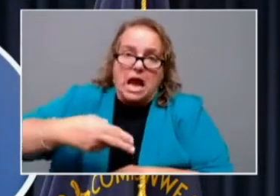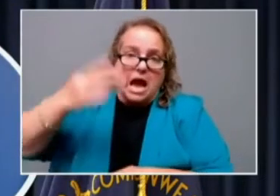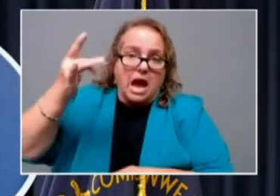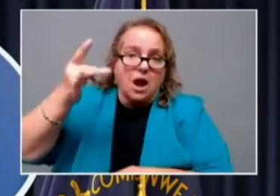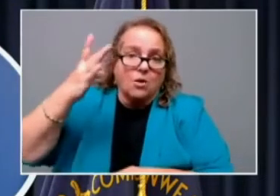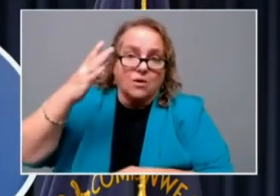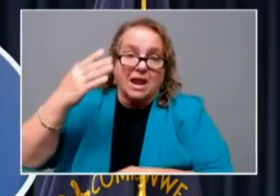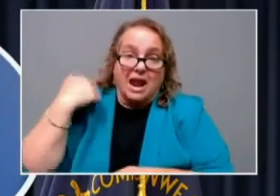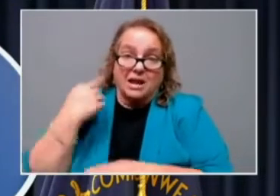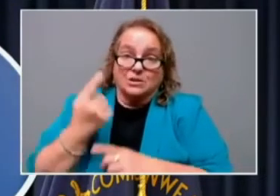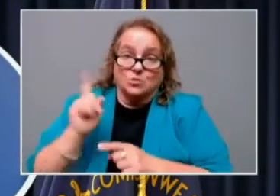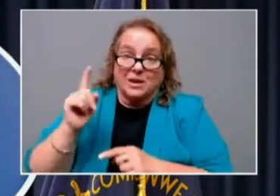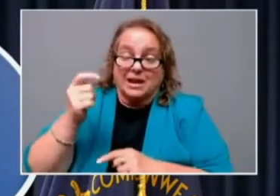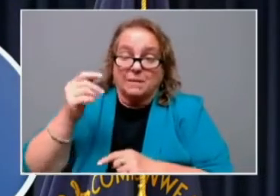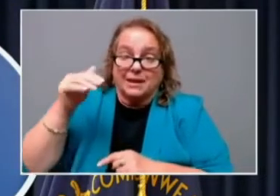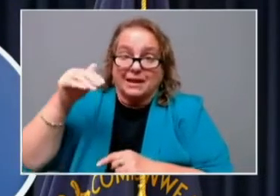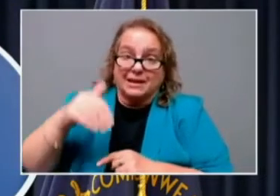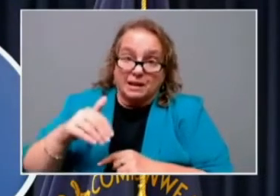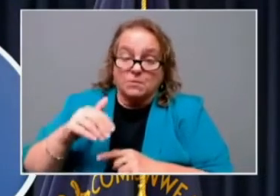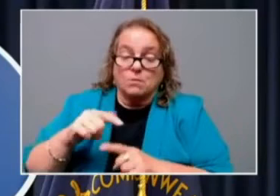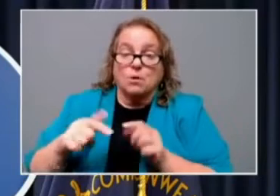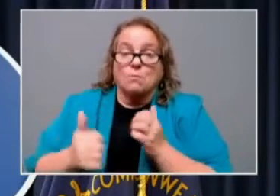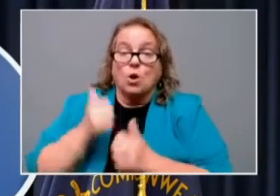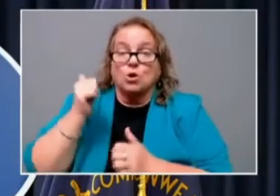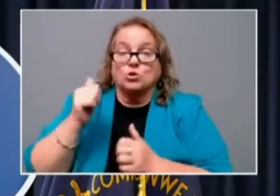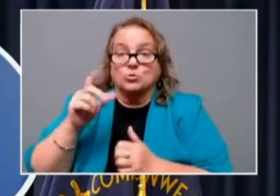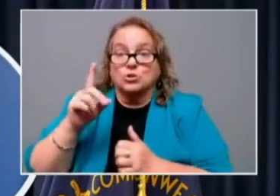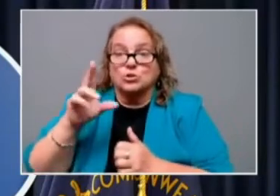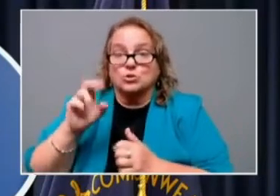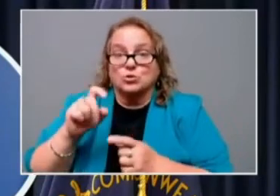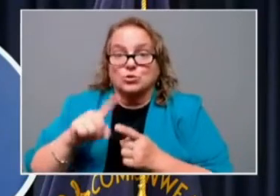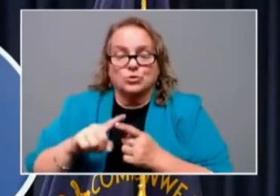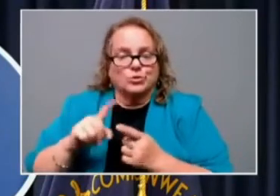that was due to markedly decreased testing on sunday and monday associated